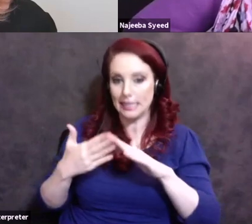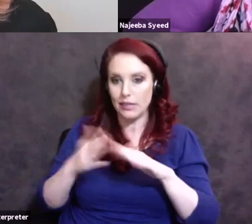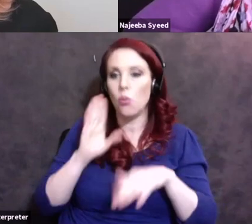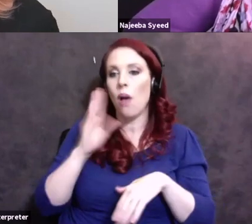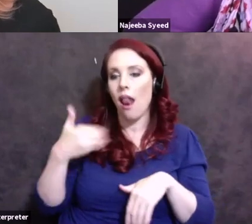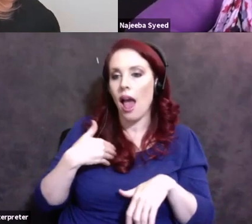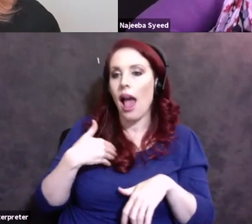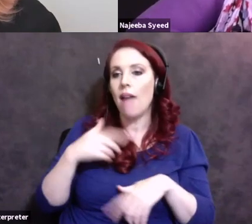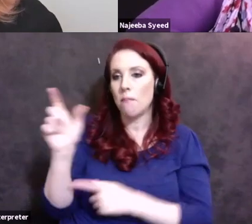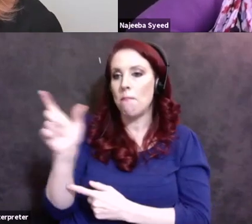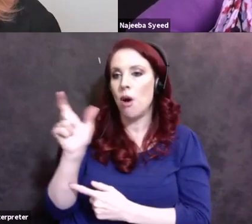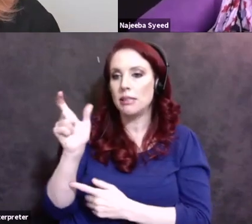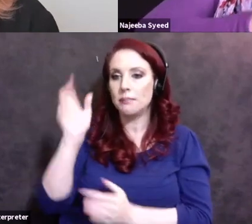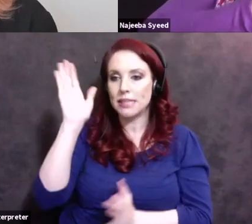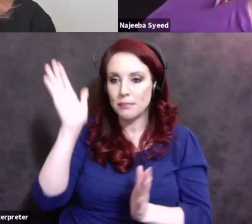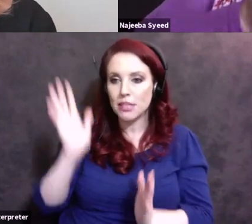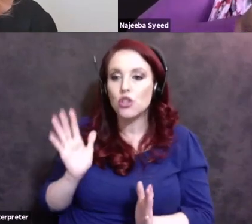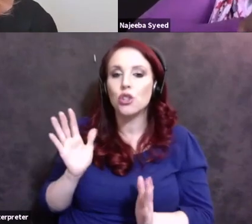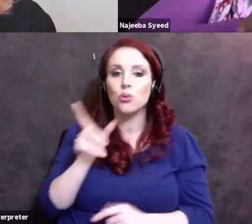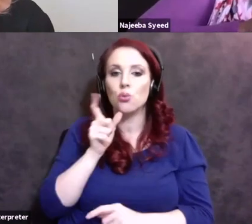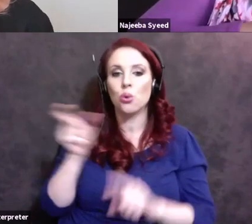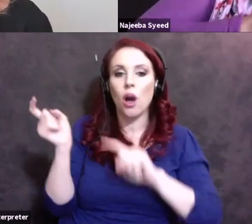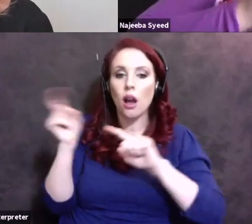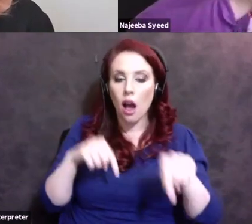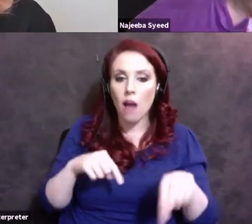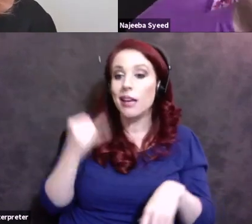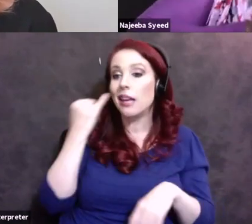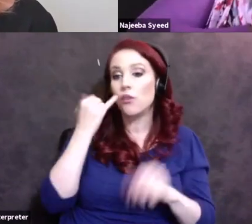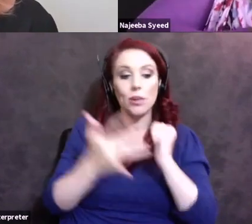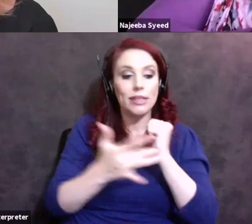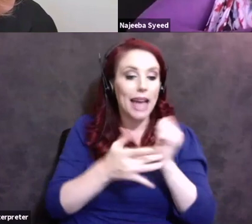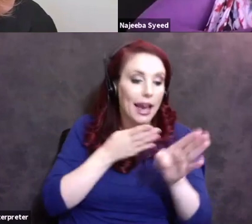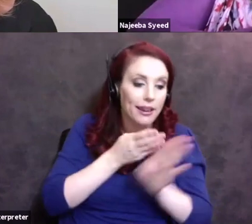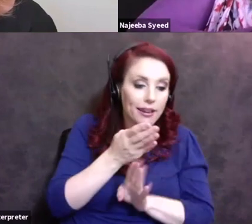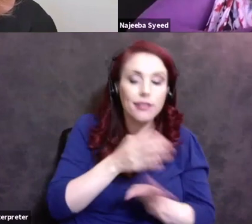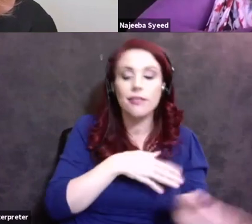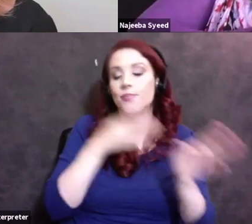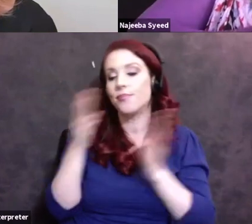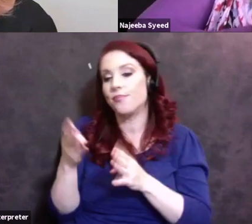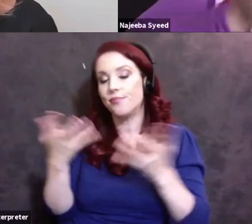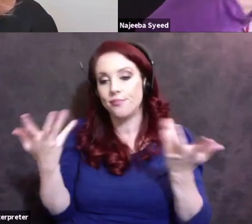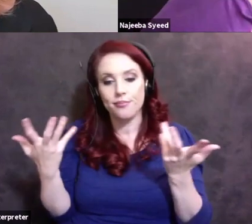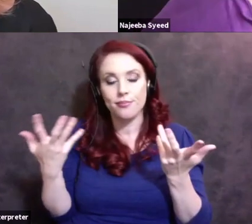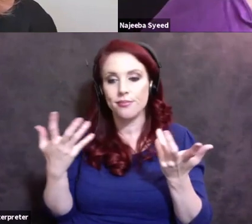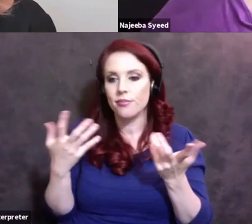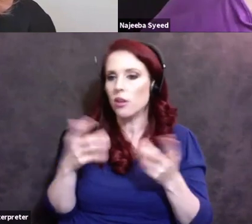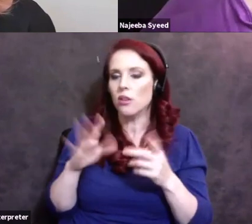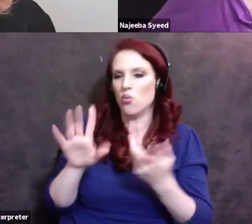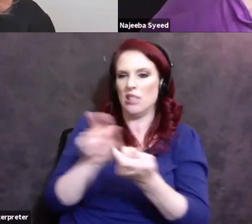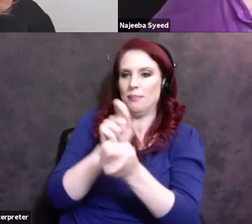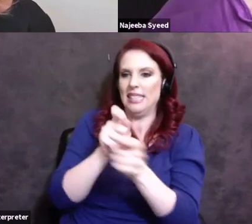They have professionals so if you are a tech professional or in a particular industry and pretty